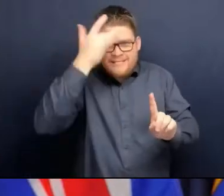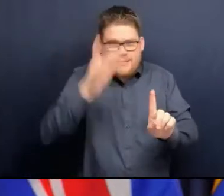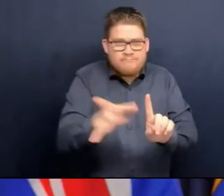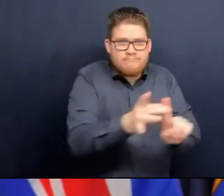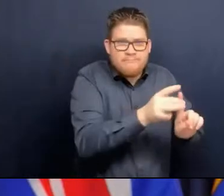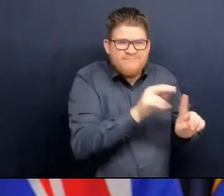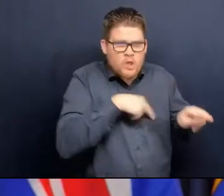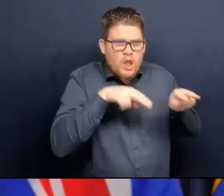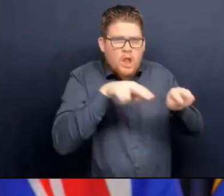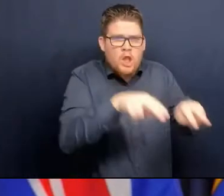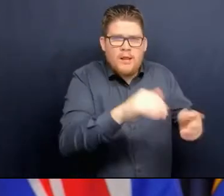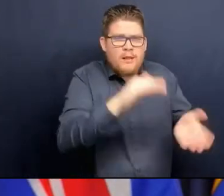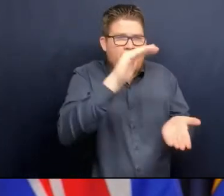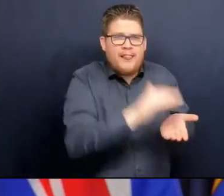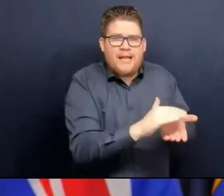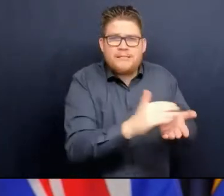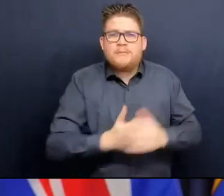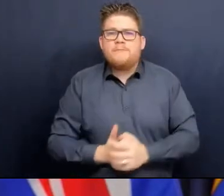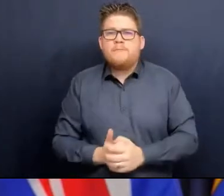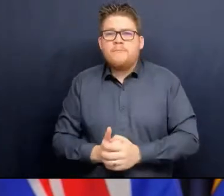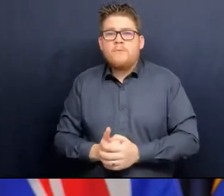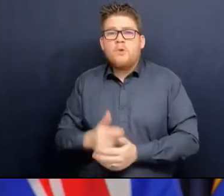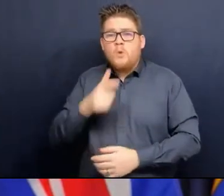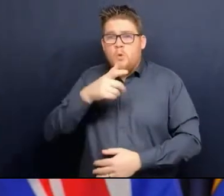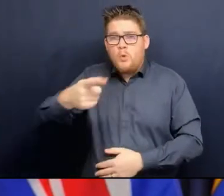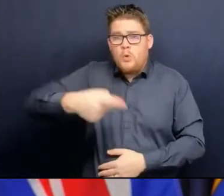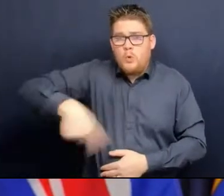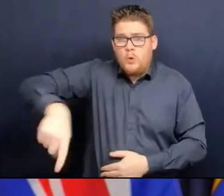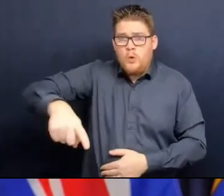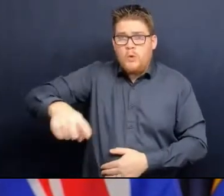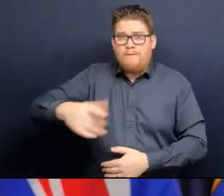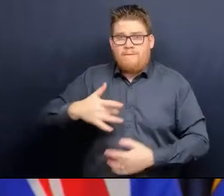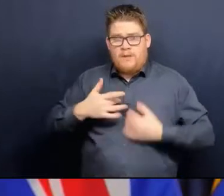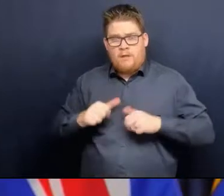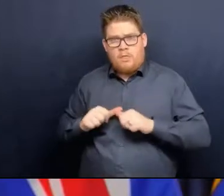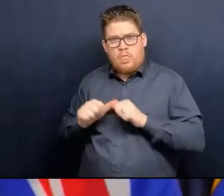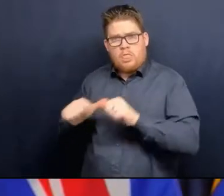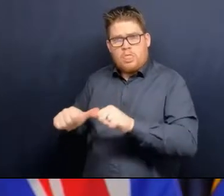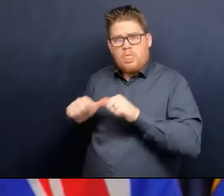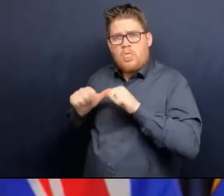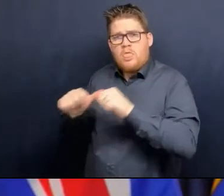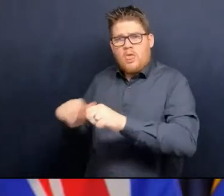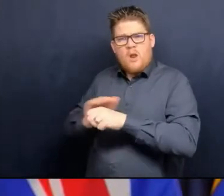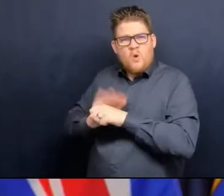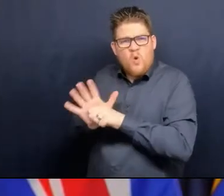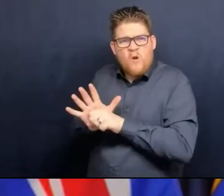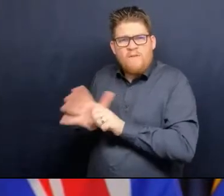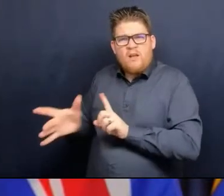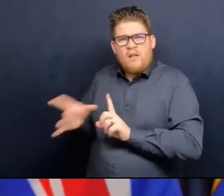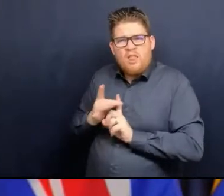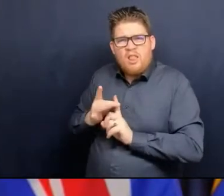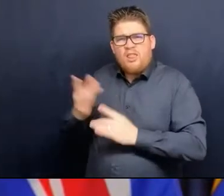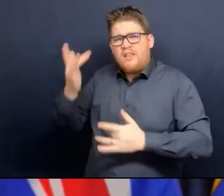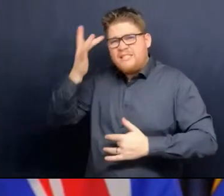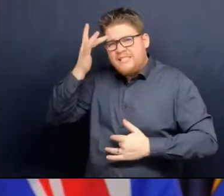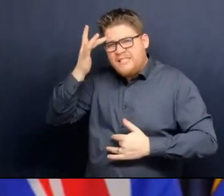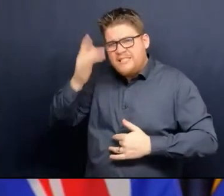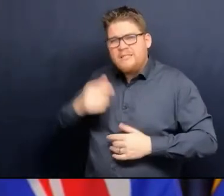have access to care people with Long covid or ongoing symptoms